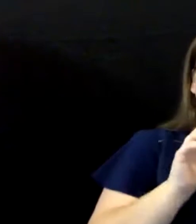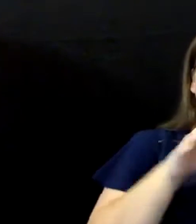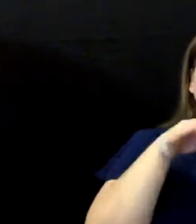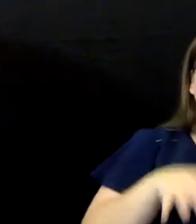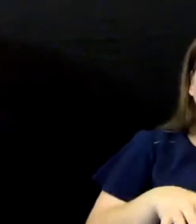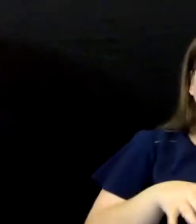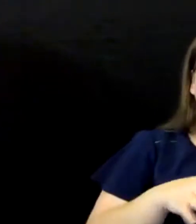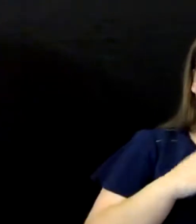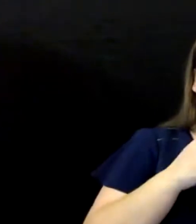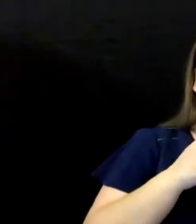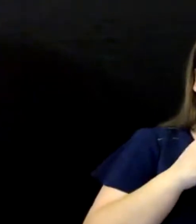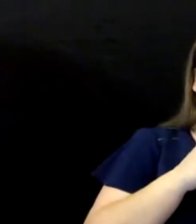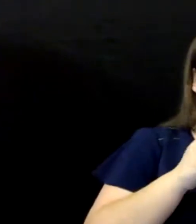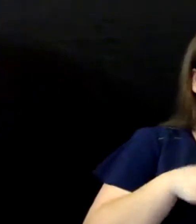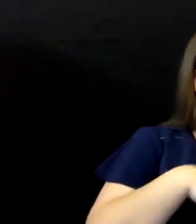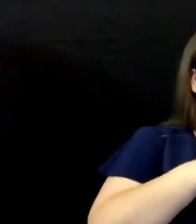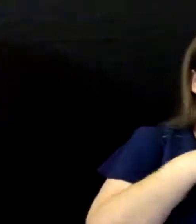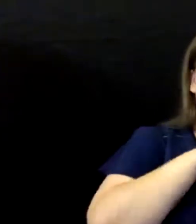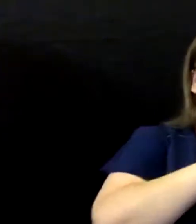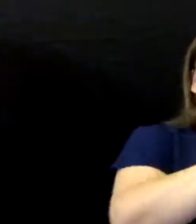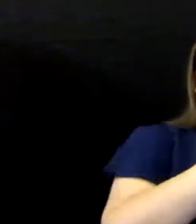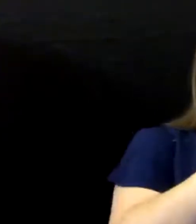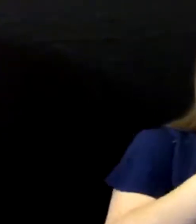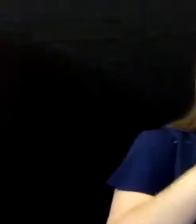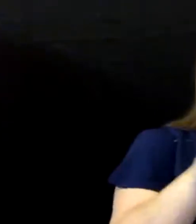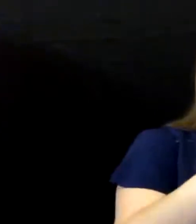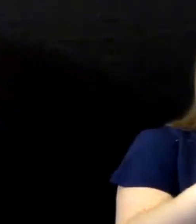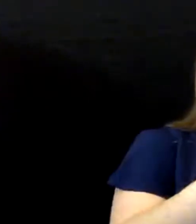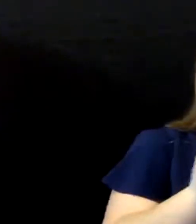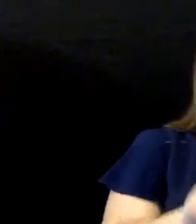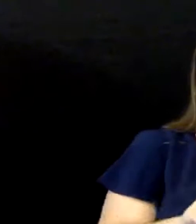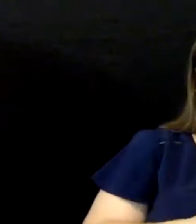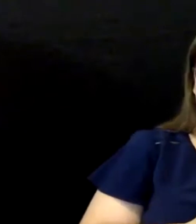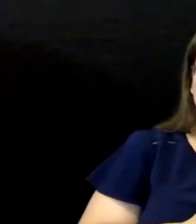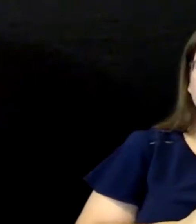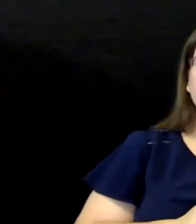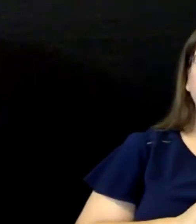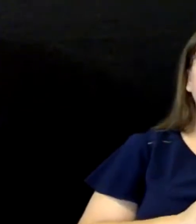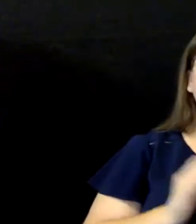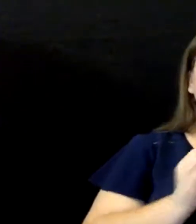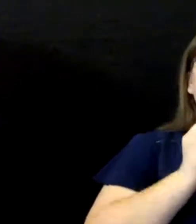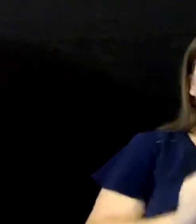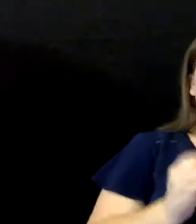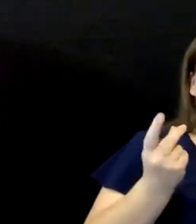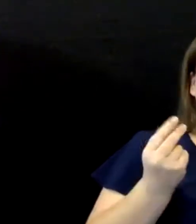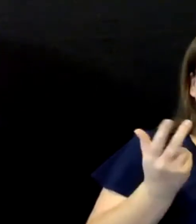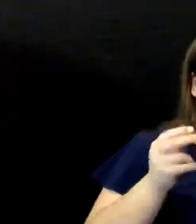folks unable to join us today. And then one last bit of housekeeping, Stefanie will embed the Streamtext